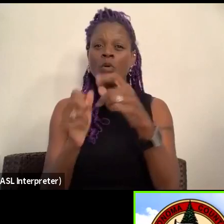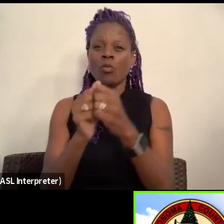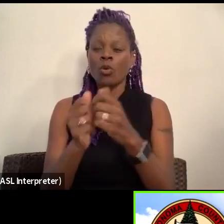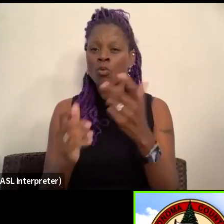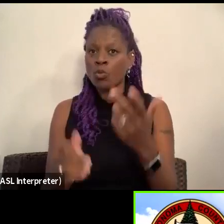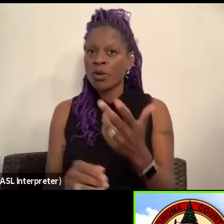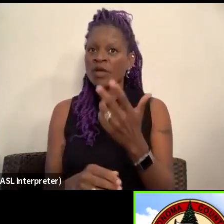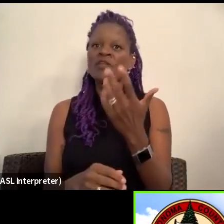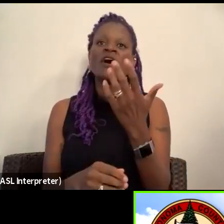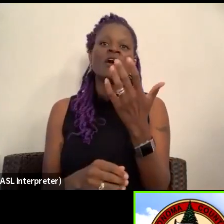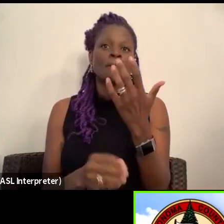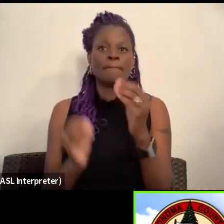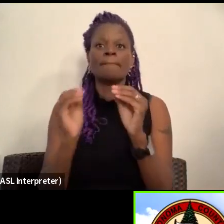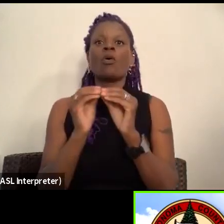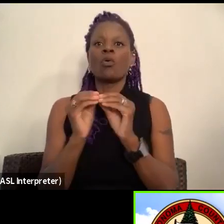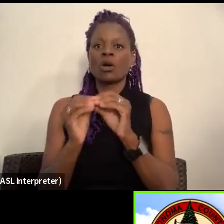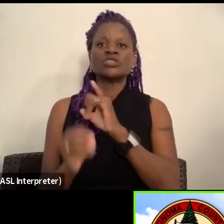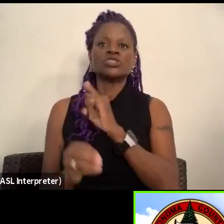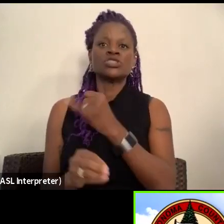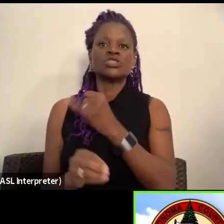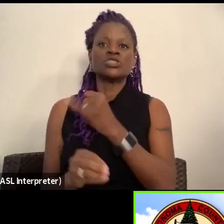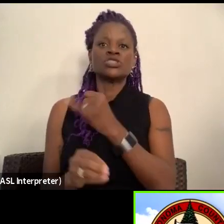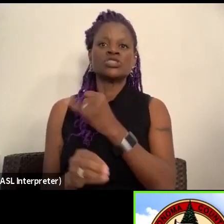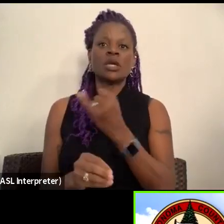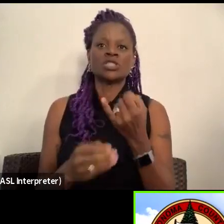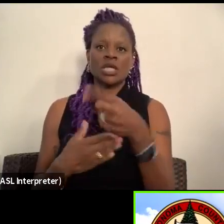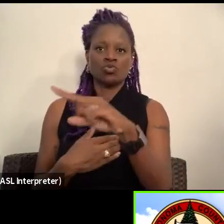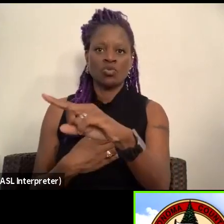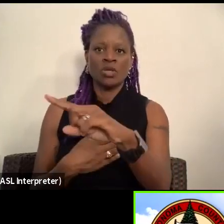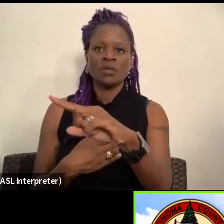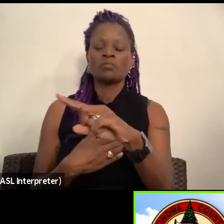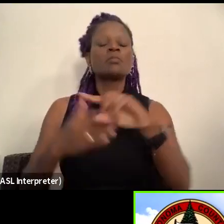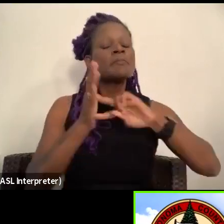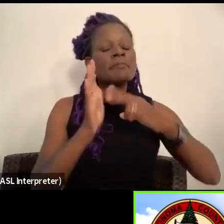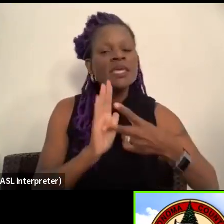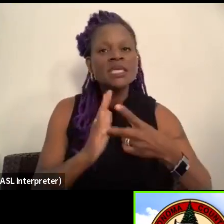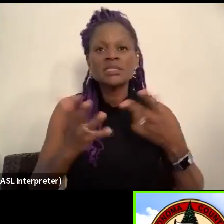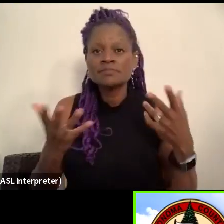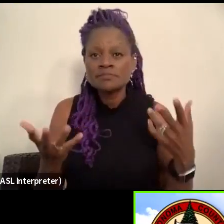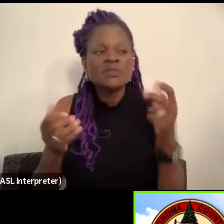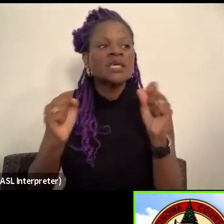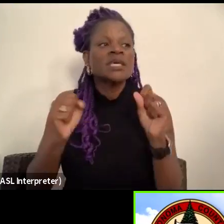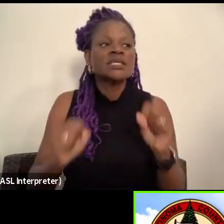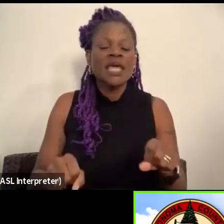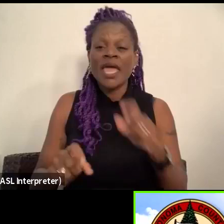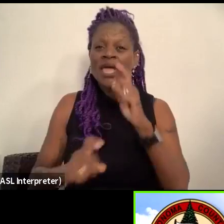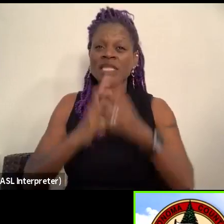We'll follow up on that. But what that allows us to do is make a pivotal swing on our equity work as we